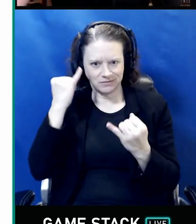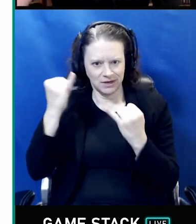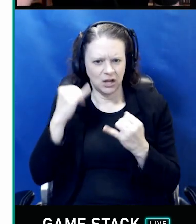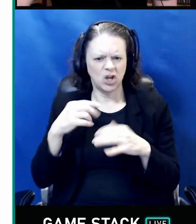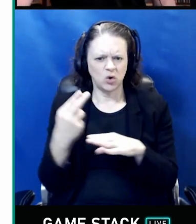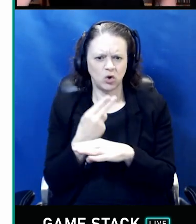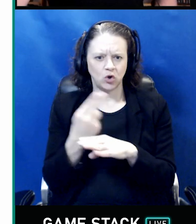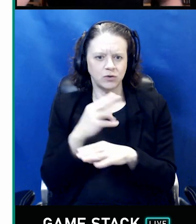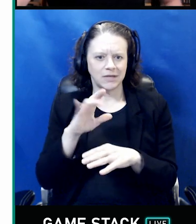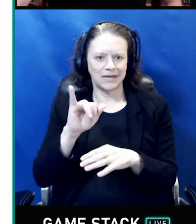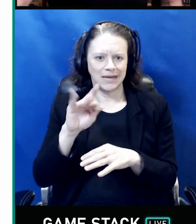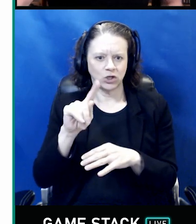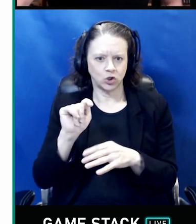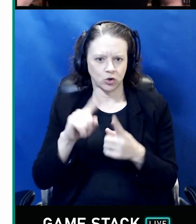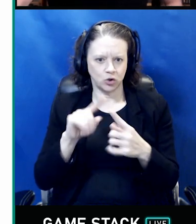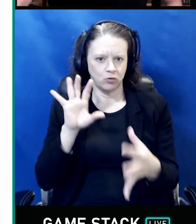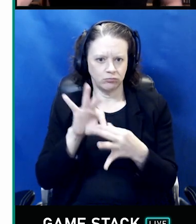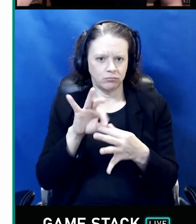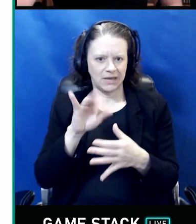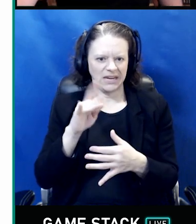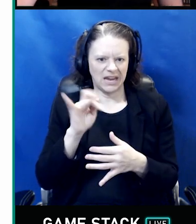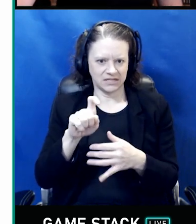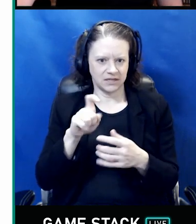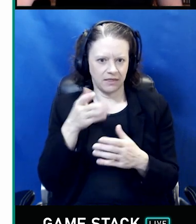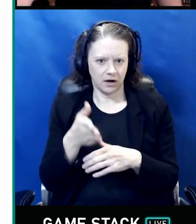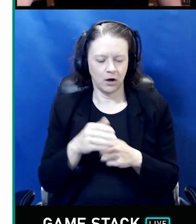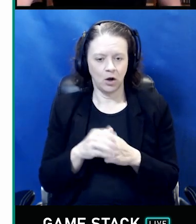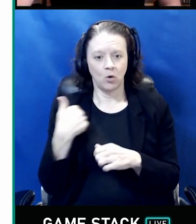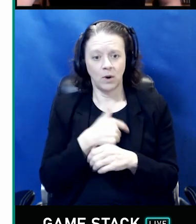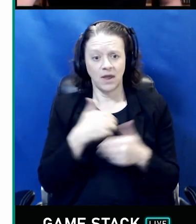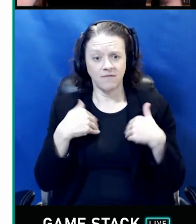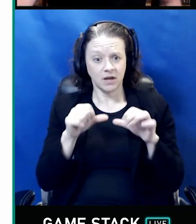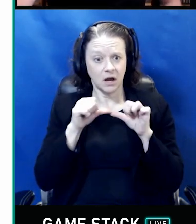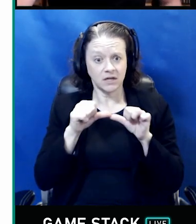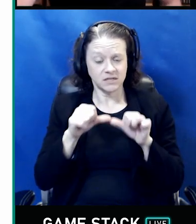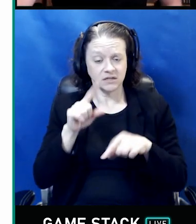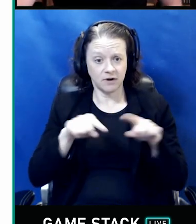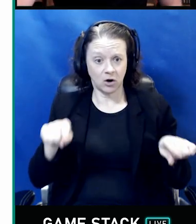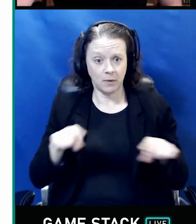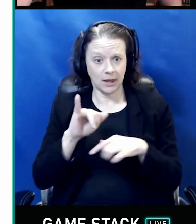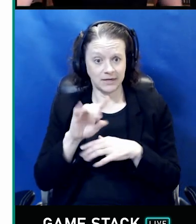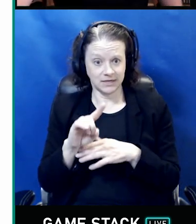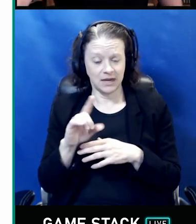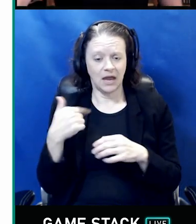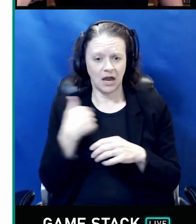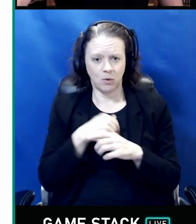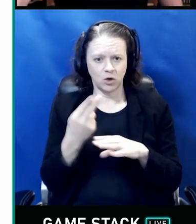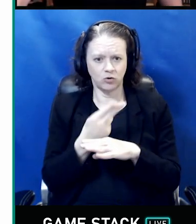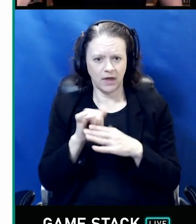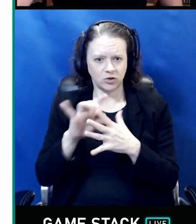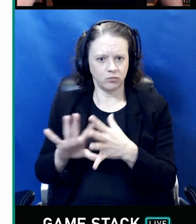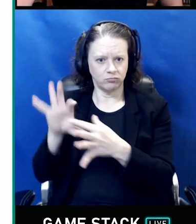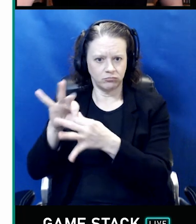we've got a constant variable ID which is used to index into the resource descriptor heap. Now you'll see in the root signature